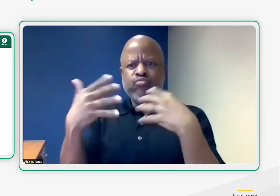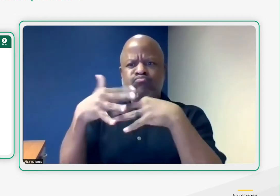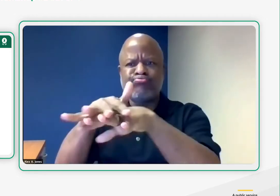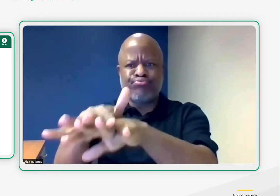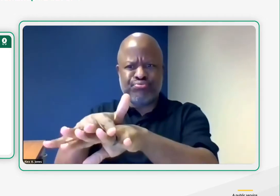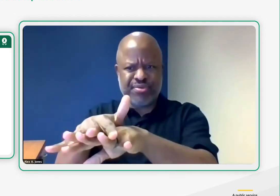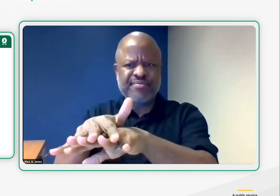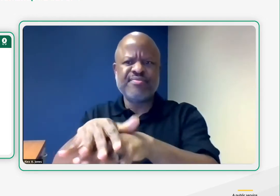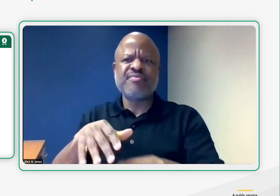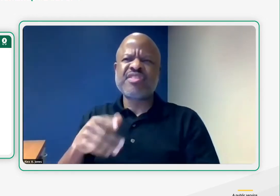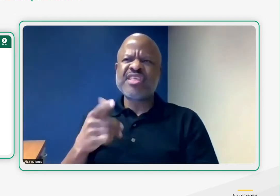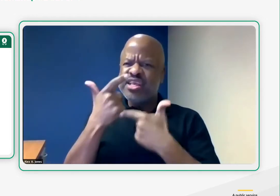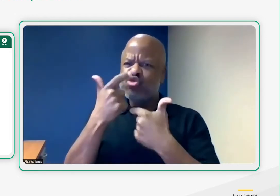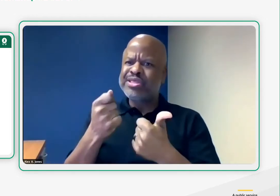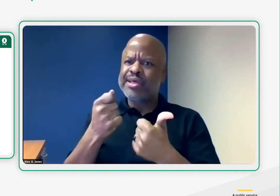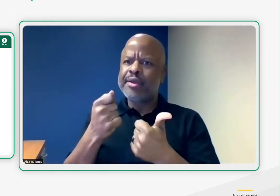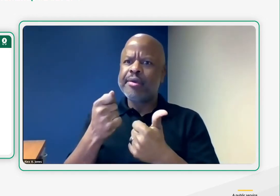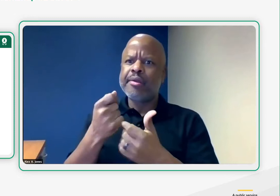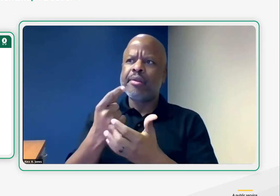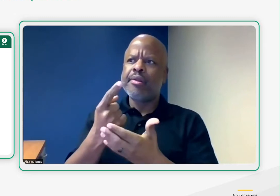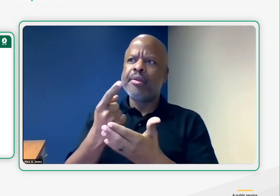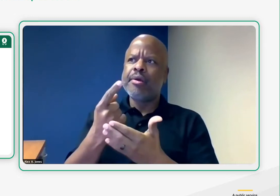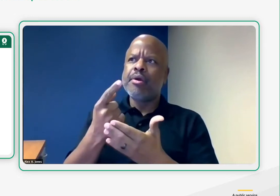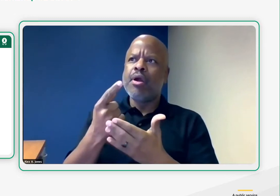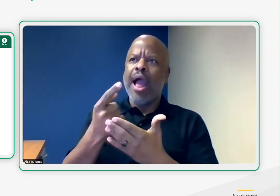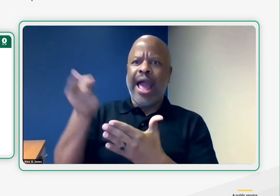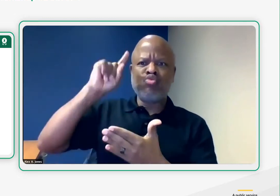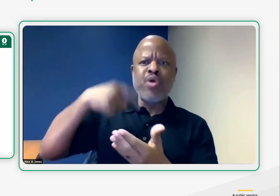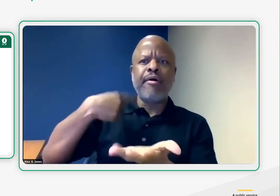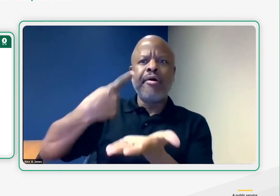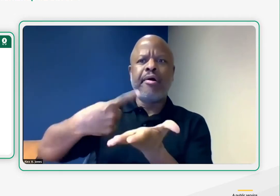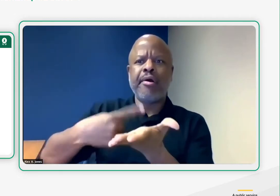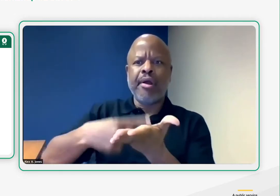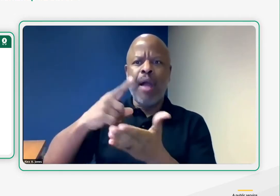economics and our personal financial decisions. And they both converge at some point.